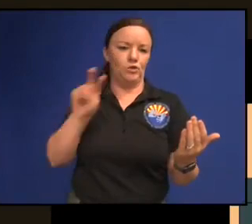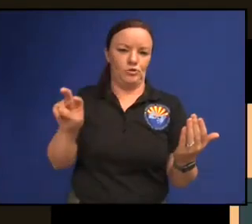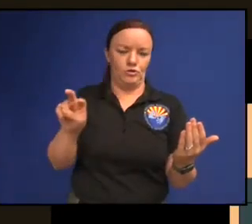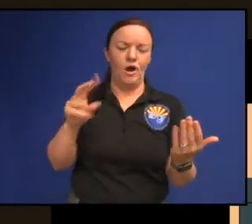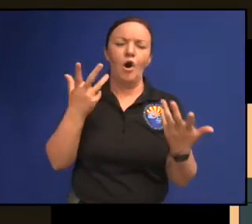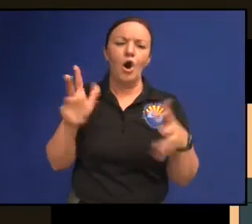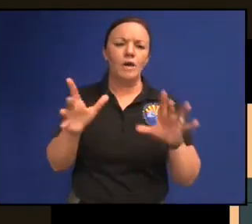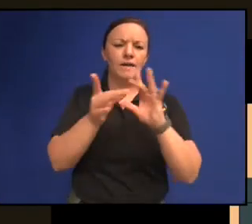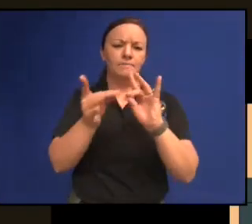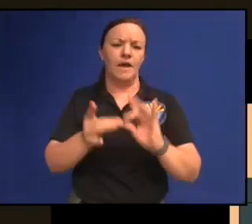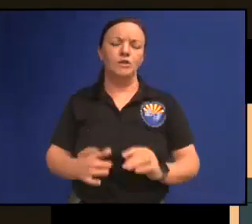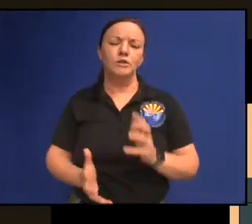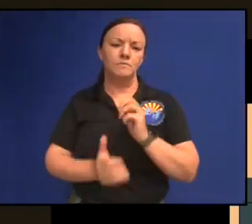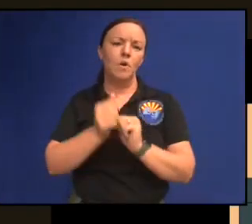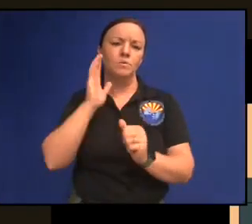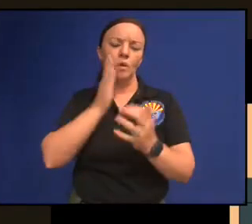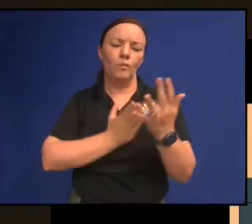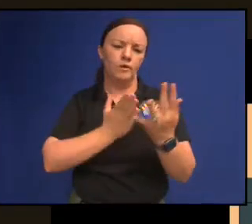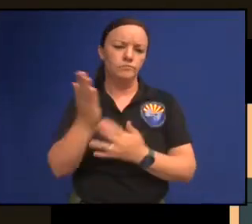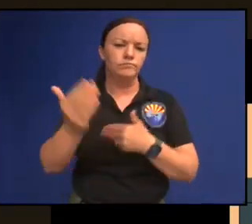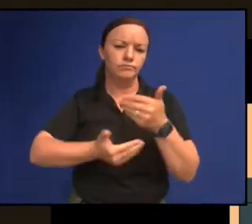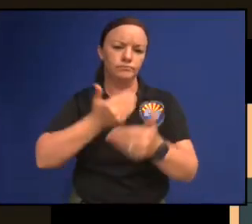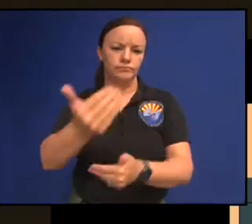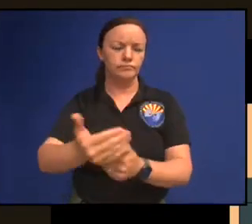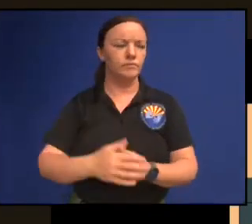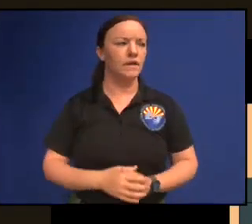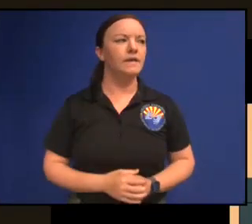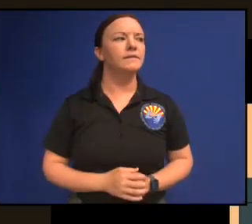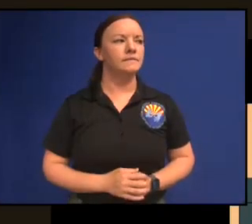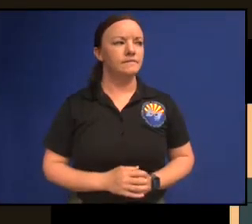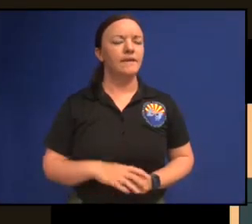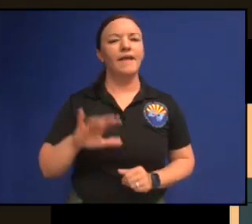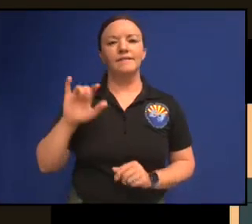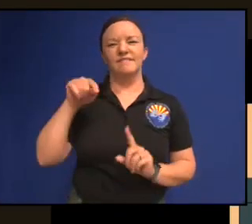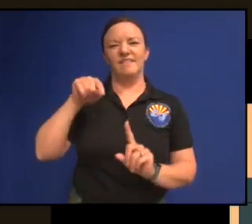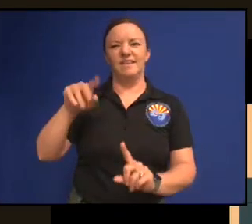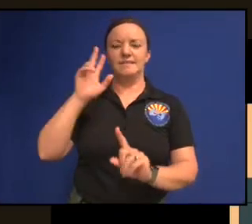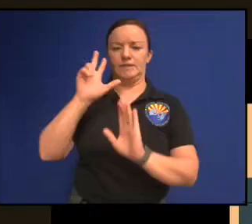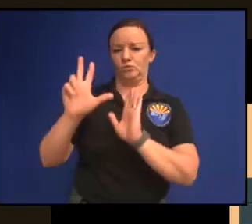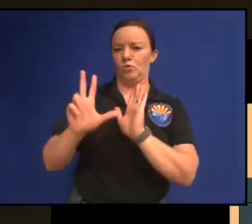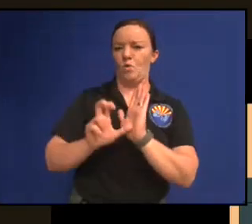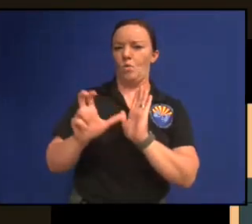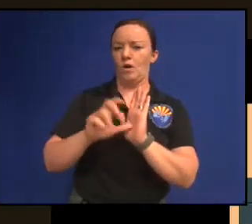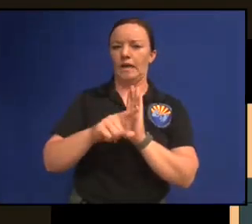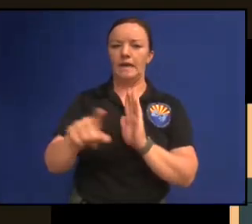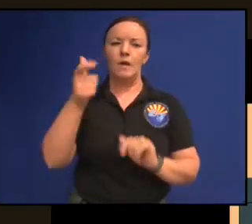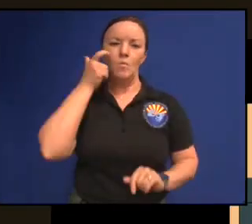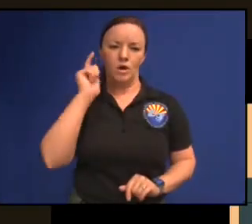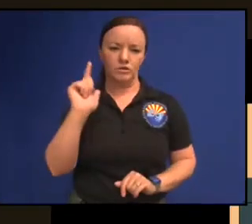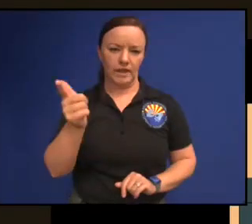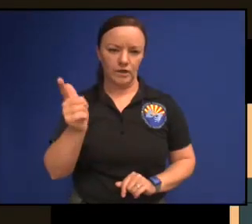RIGHT THROUGH THIS. THIS IS BEING RECORDED SO YOU CAN GO BACK AND SEE THIS LATER.